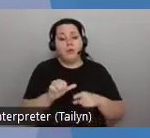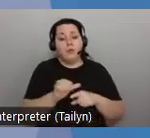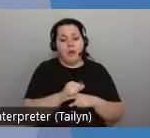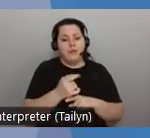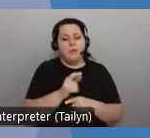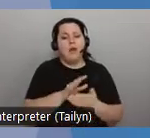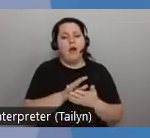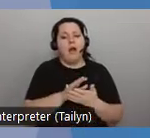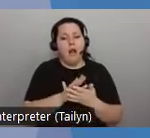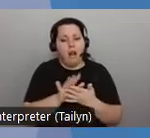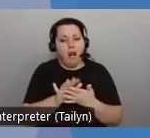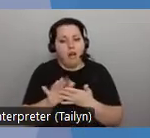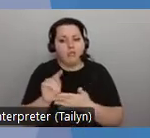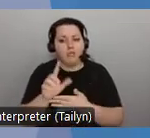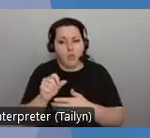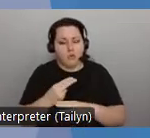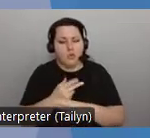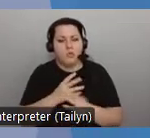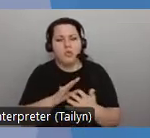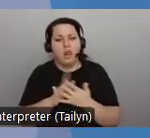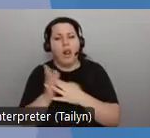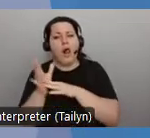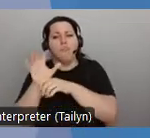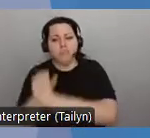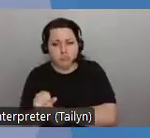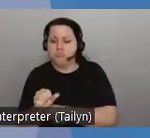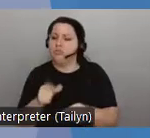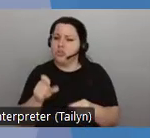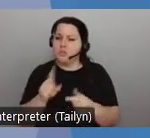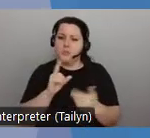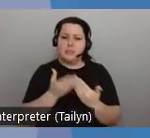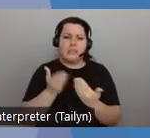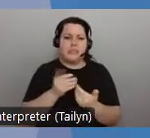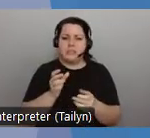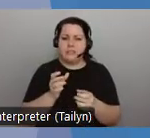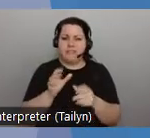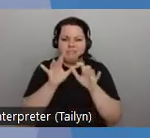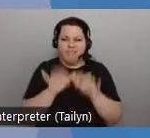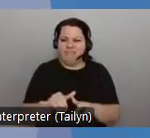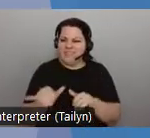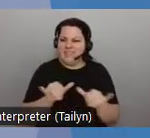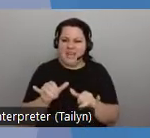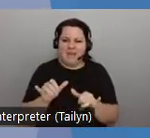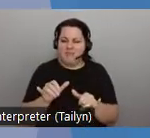I do want to say these kinds of things should become natural to you, once you get a little bit